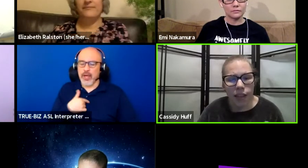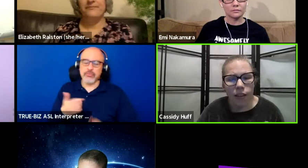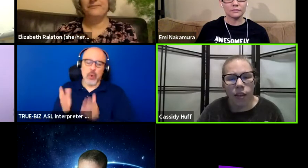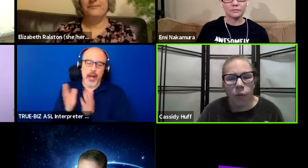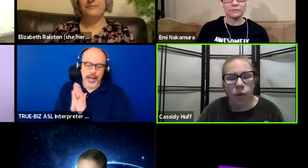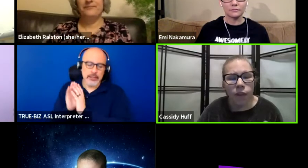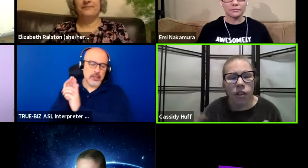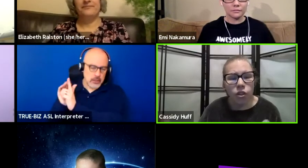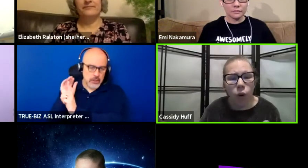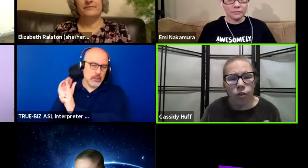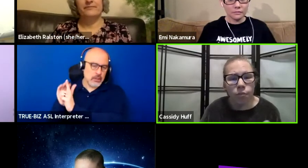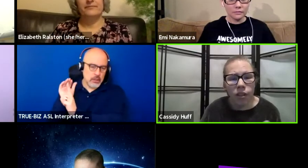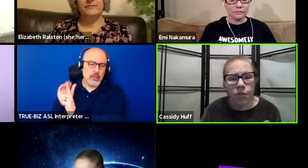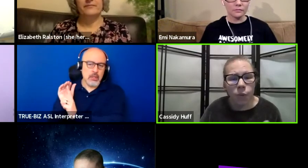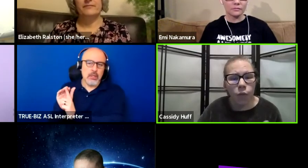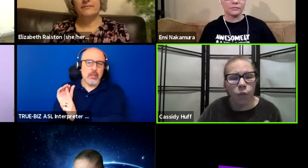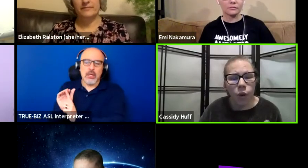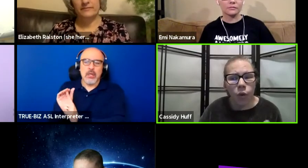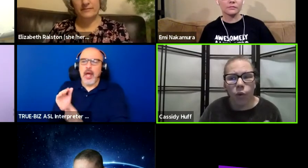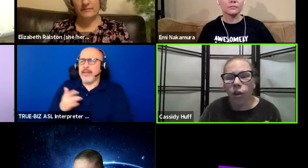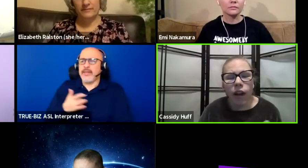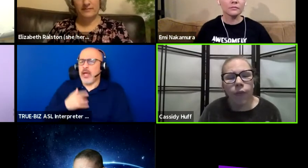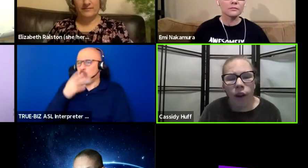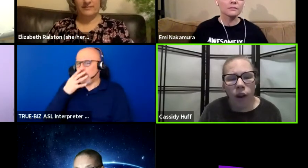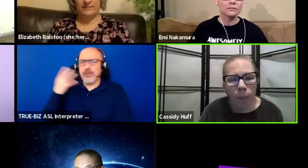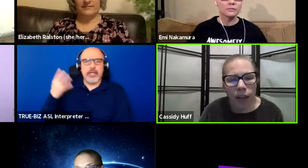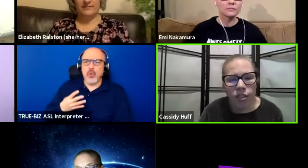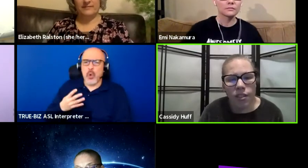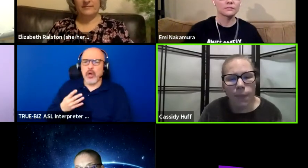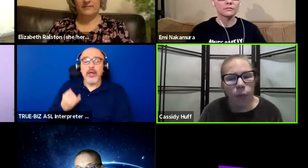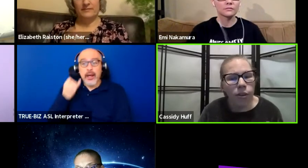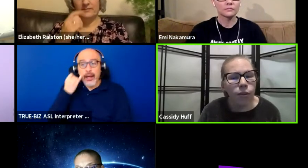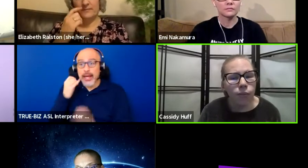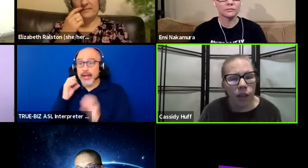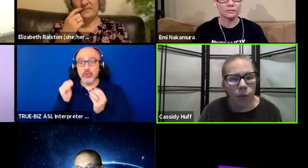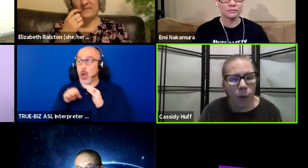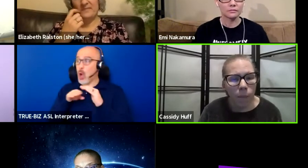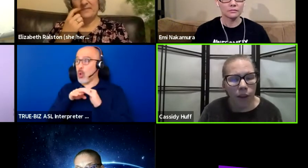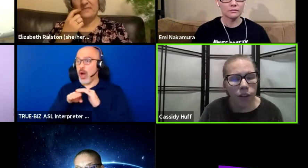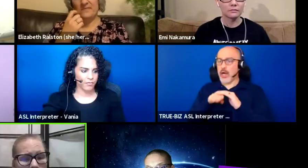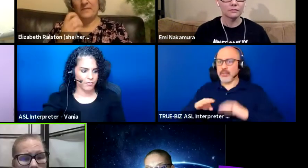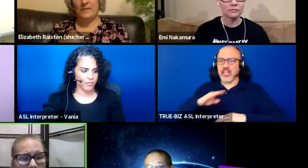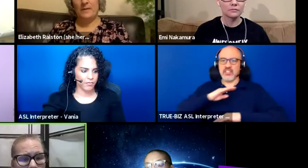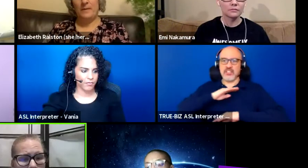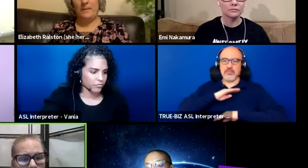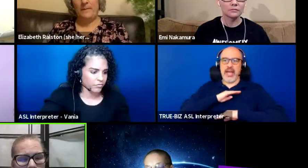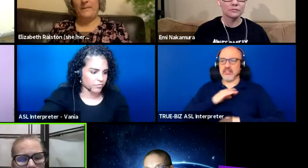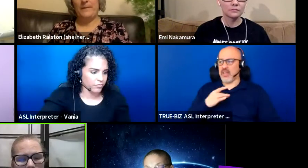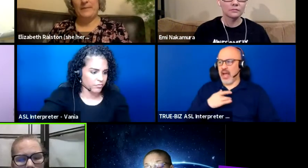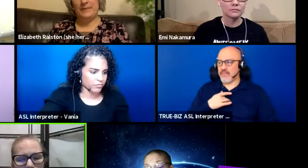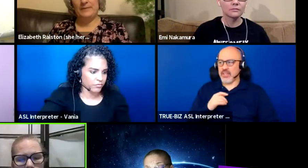and then we feel ignored, because when we don't have our accommodations met, we do feel like we don't matter. At least I do.